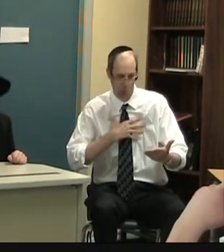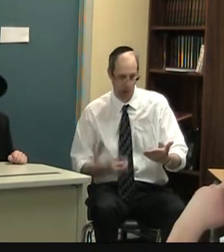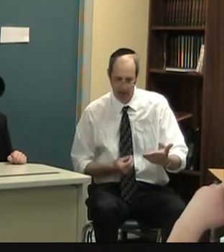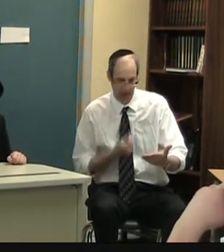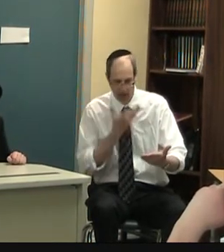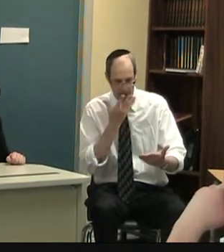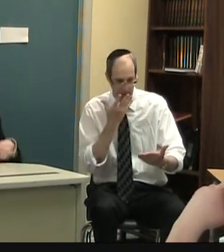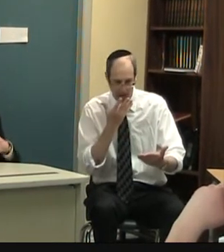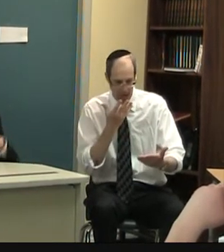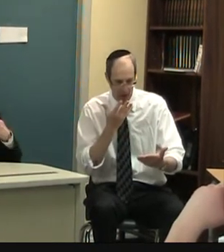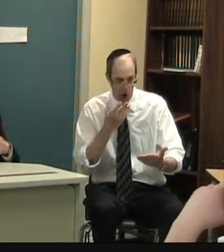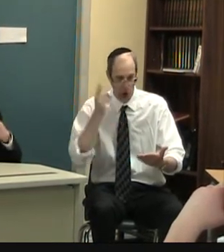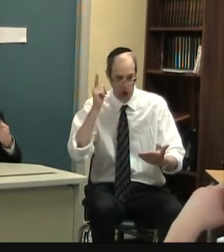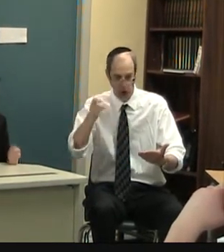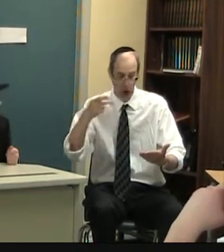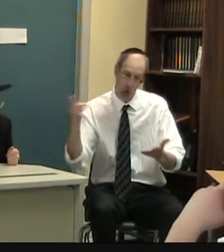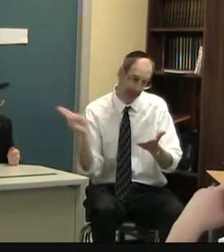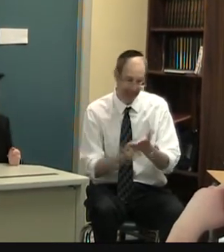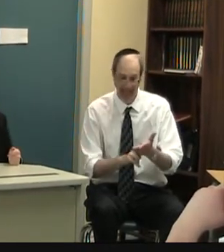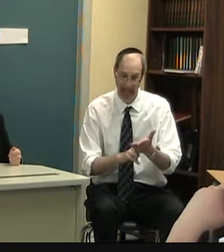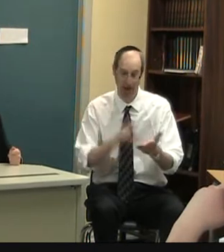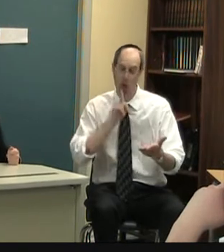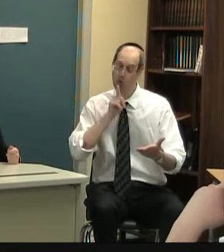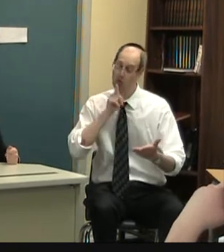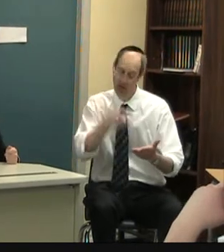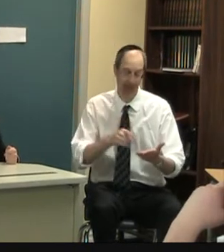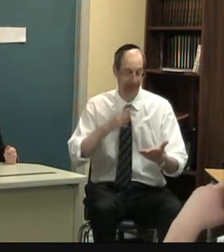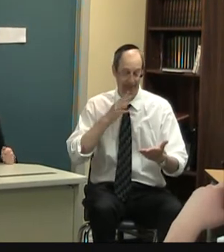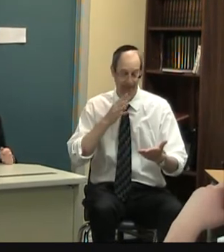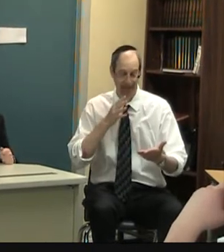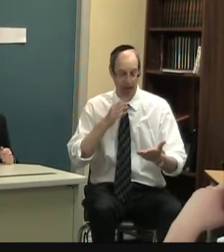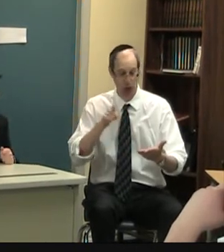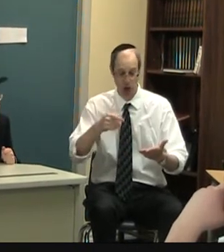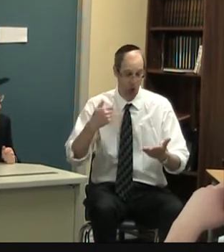She says you sign the document saying you don't have eylem hava